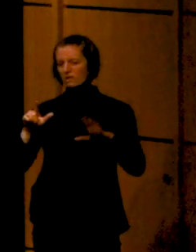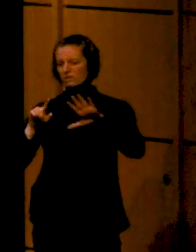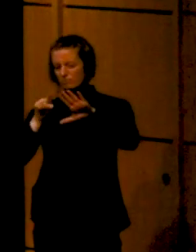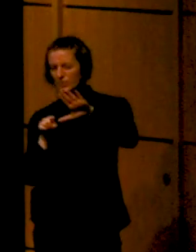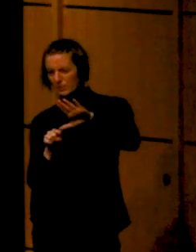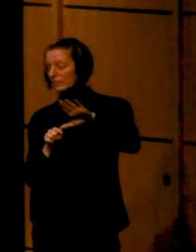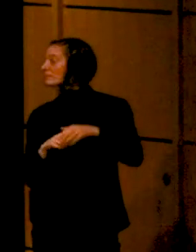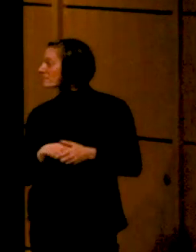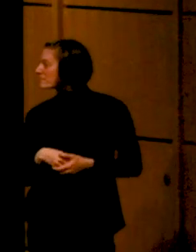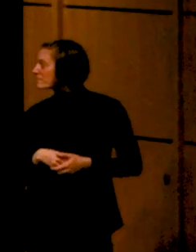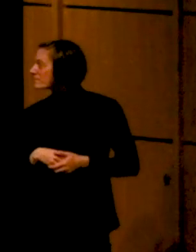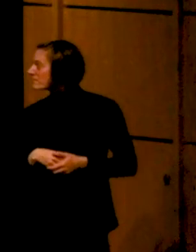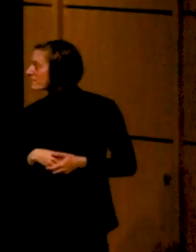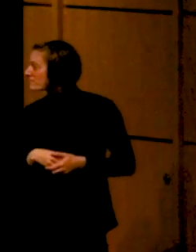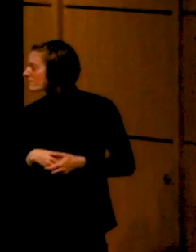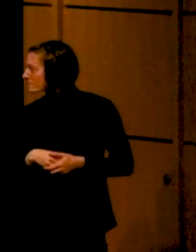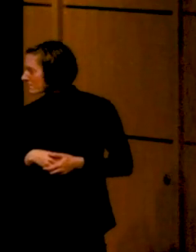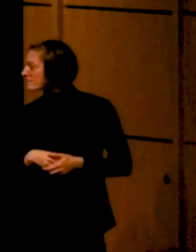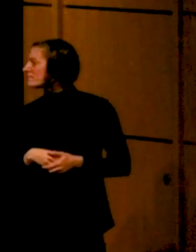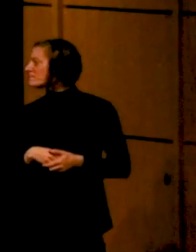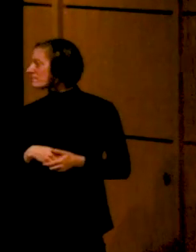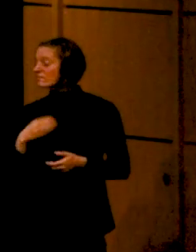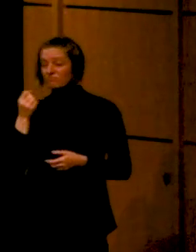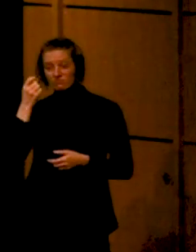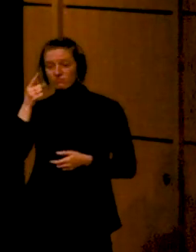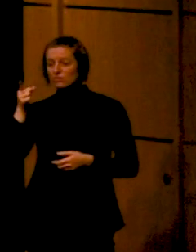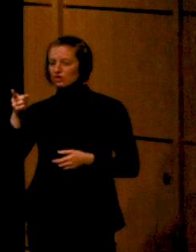to the Portland area, going back training on the east coast.